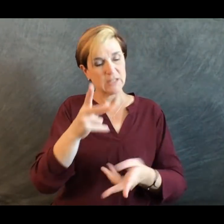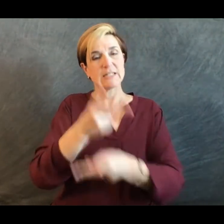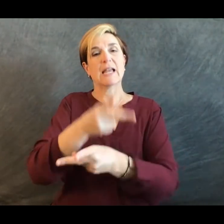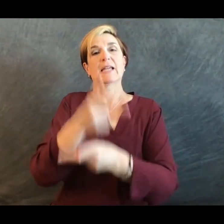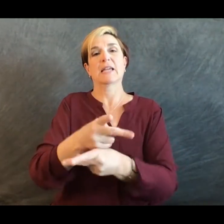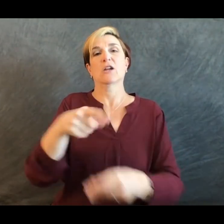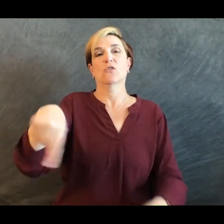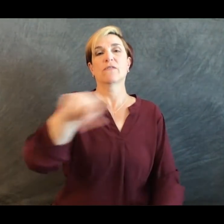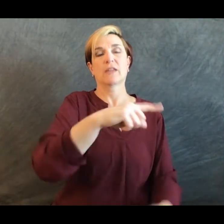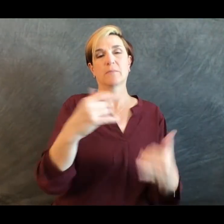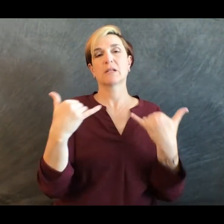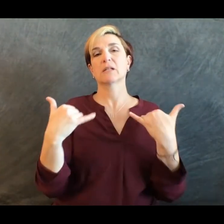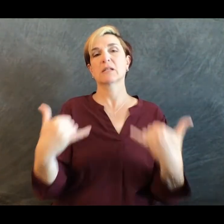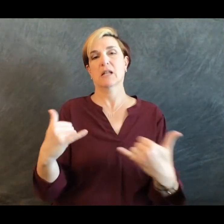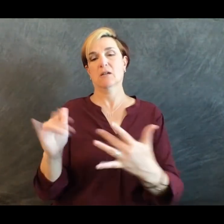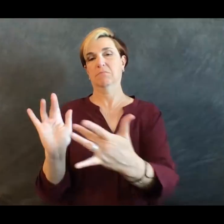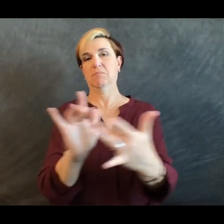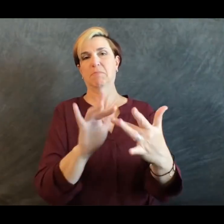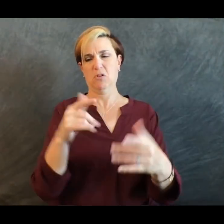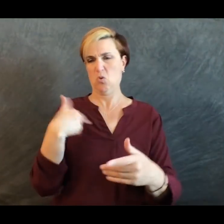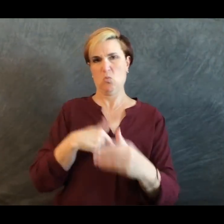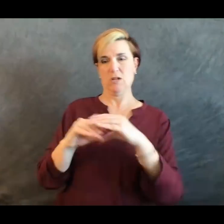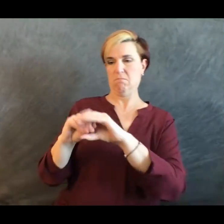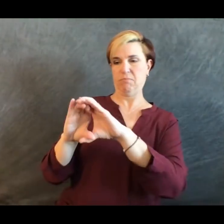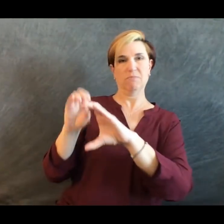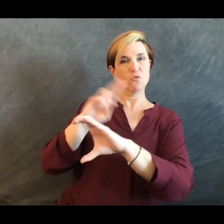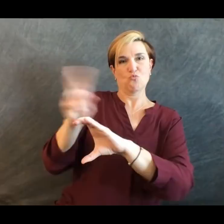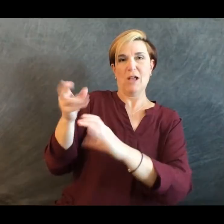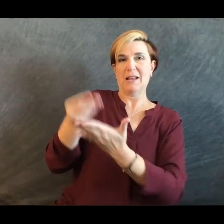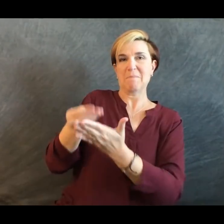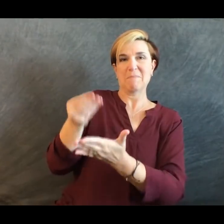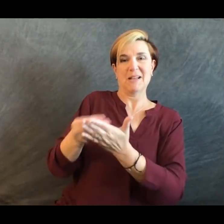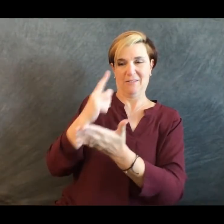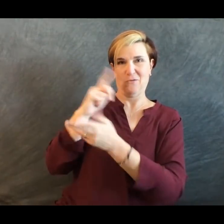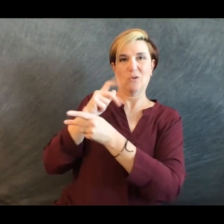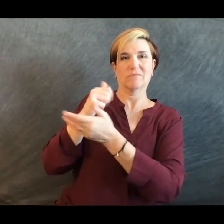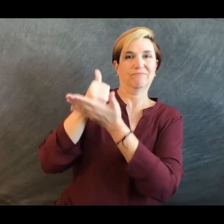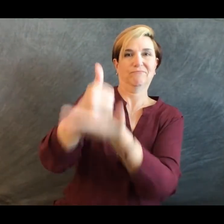right now we have a lot of money that was put there through our use of tariffs